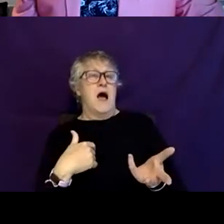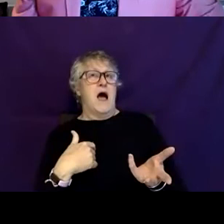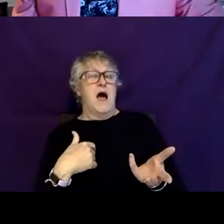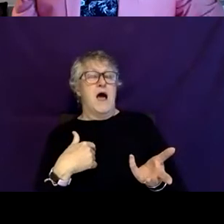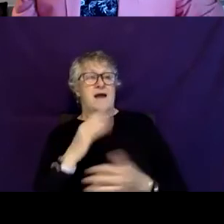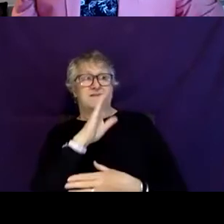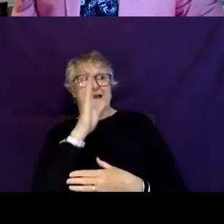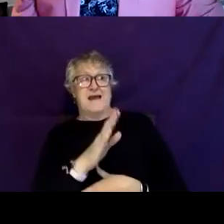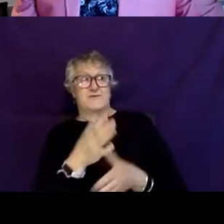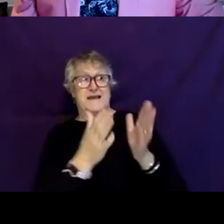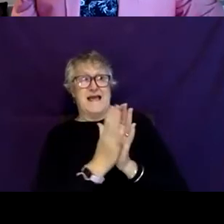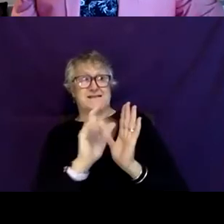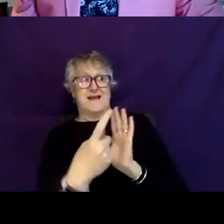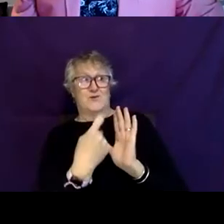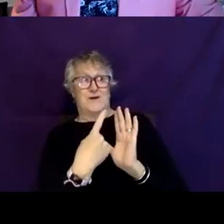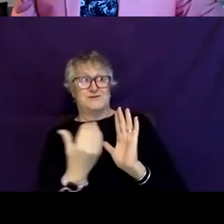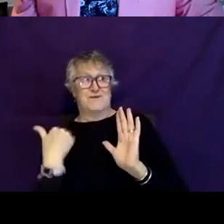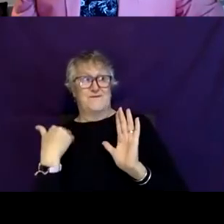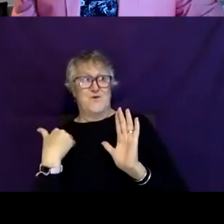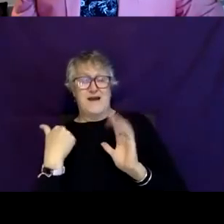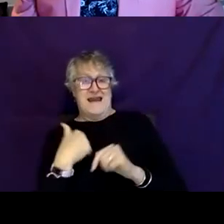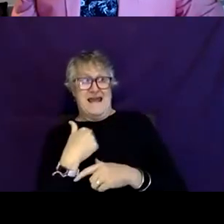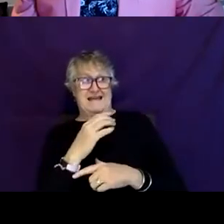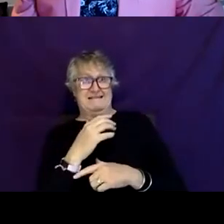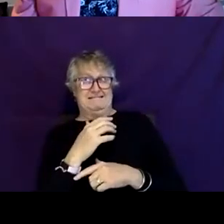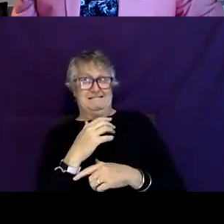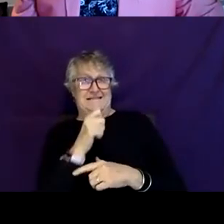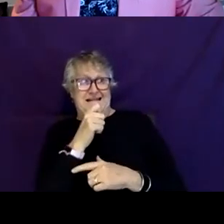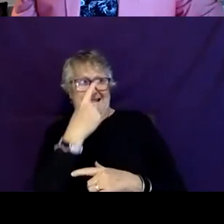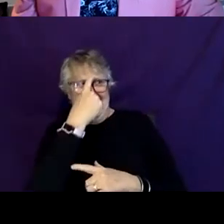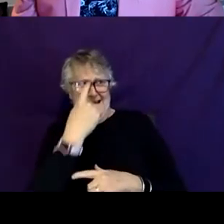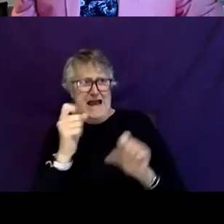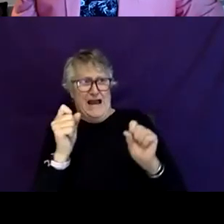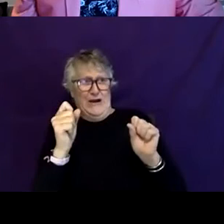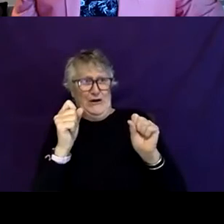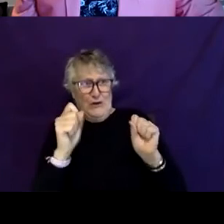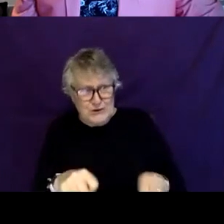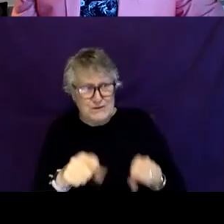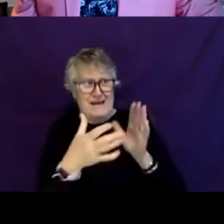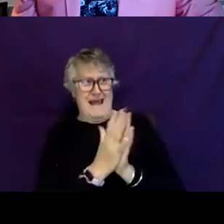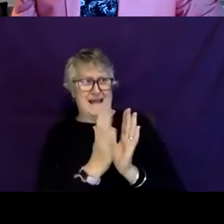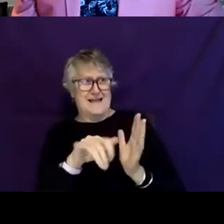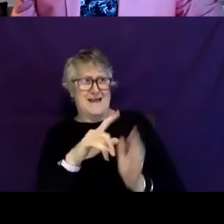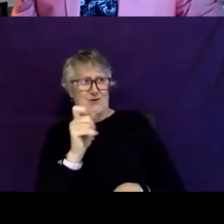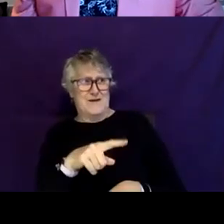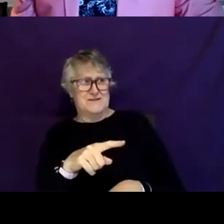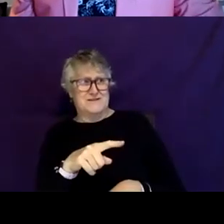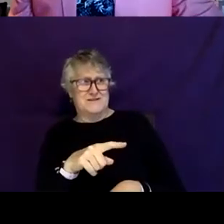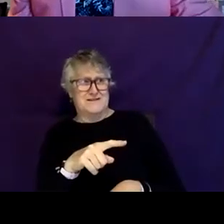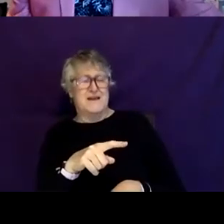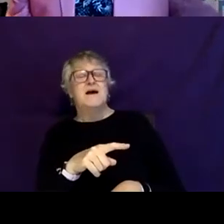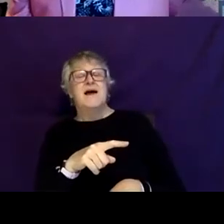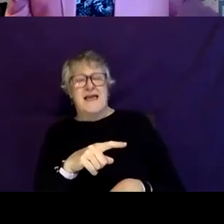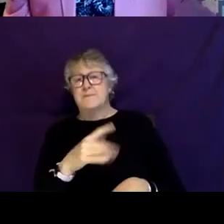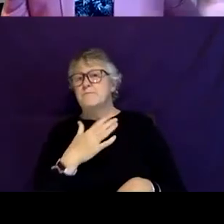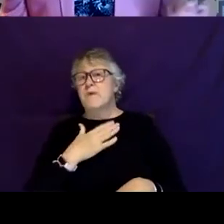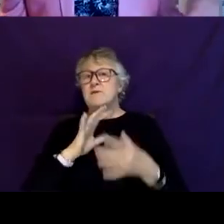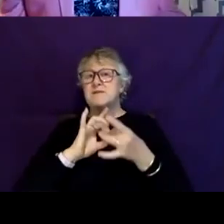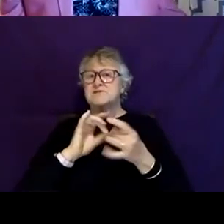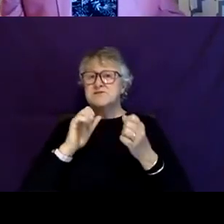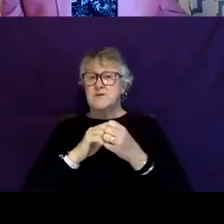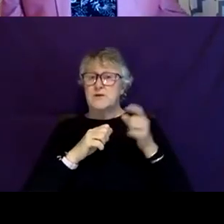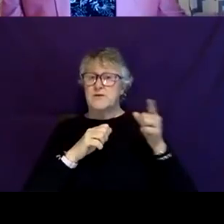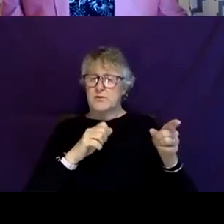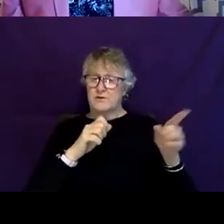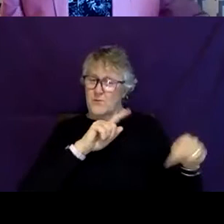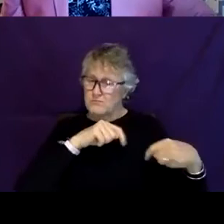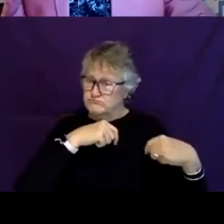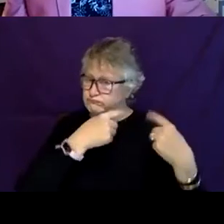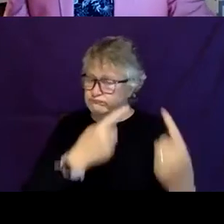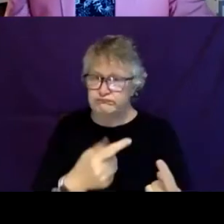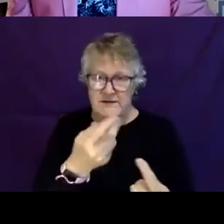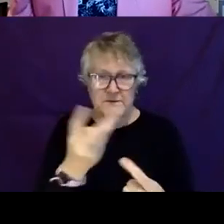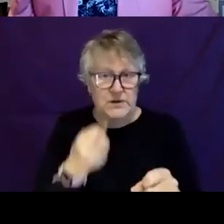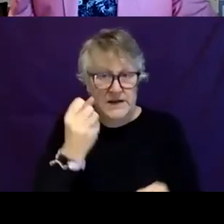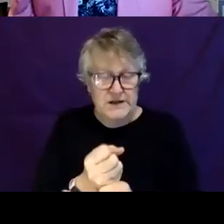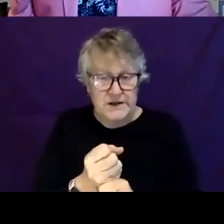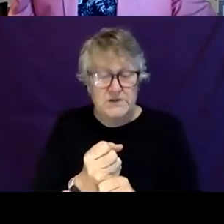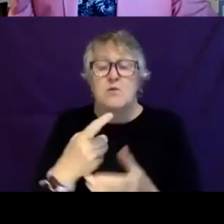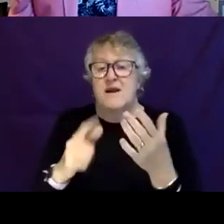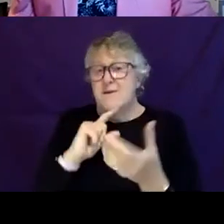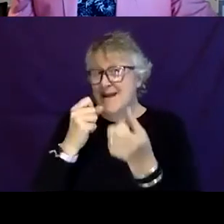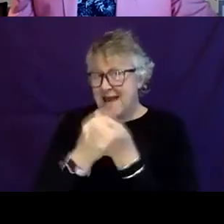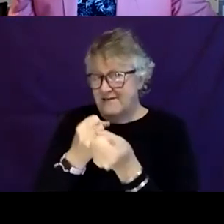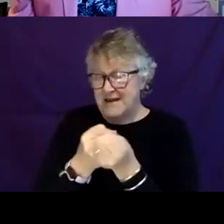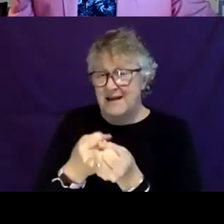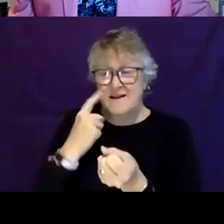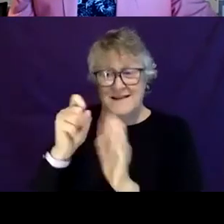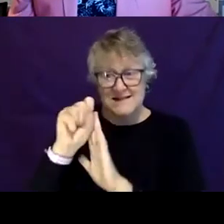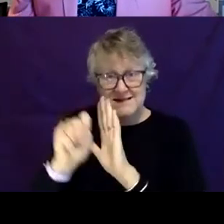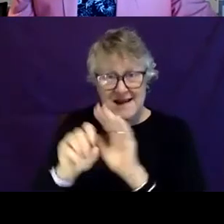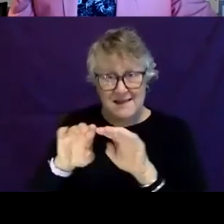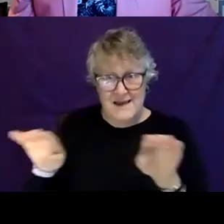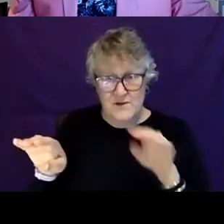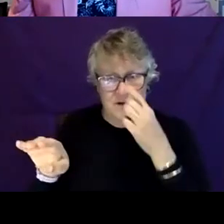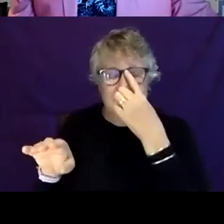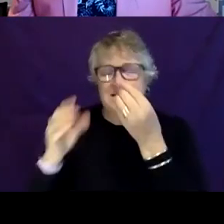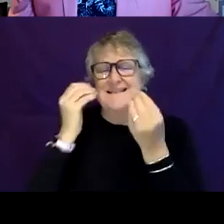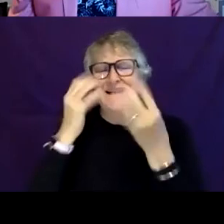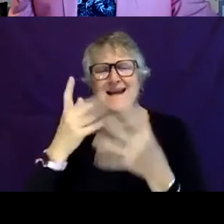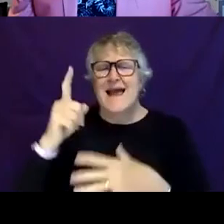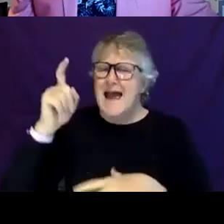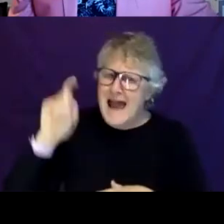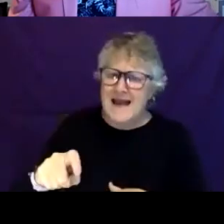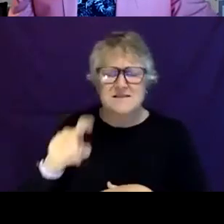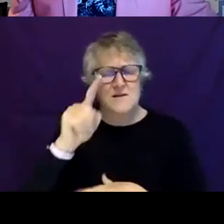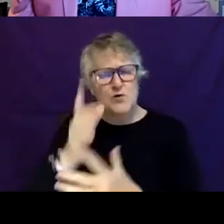of epidemiologists, you know, and so, from the working relationship that I've had with Dr Duldulao over the last few years. And what I've been advocating for at the state level is like, data must go through community validation processes, and we need